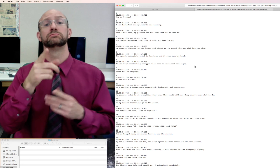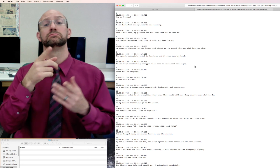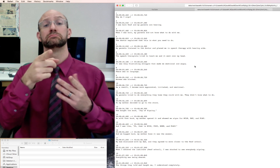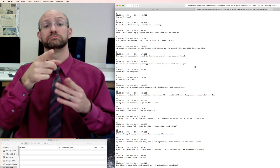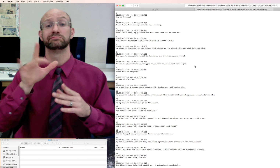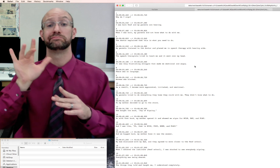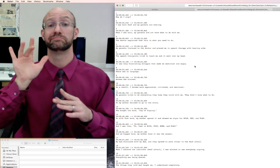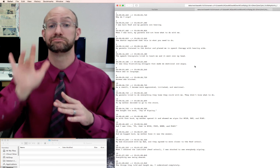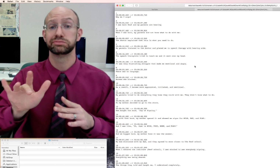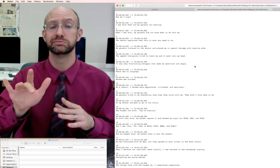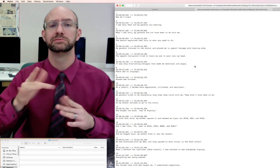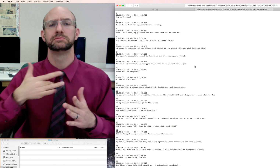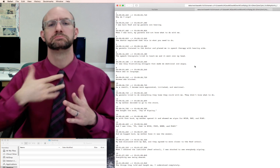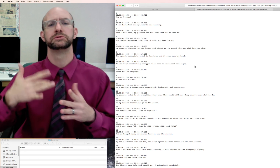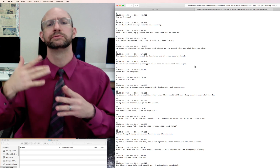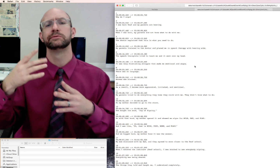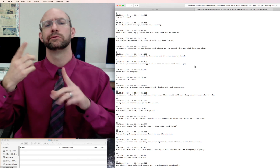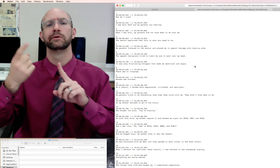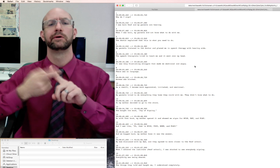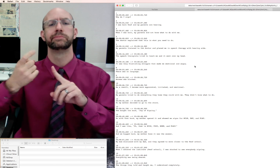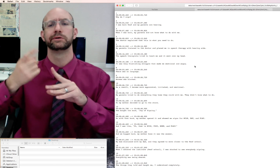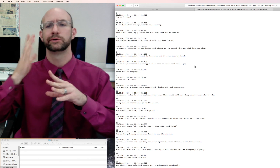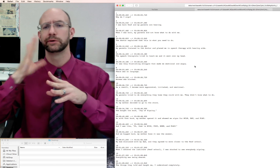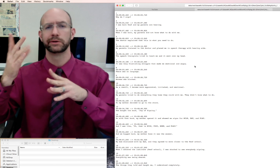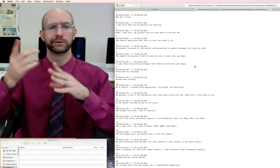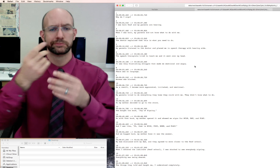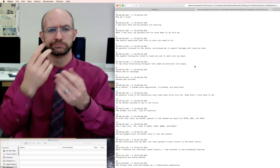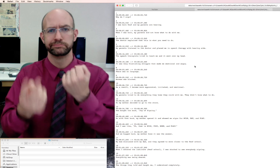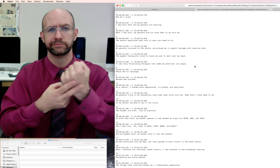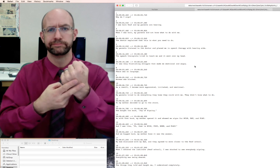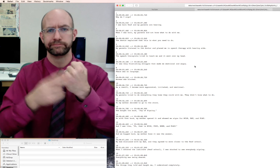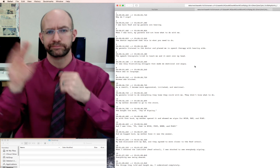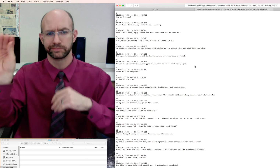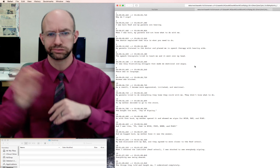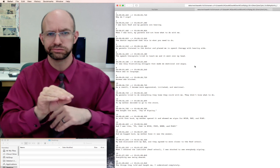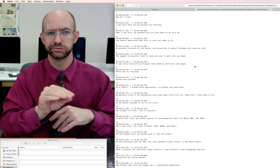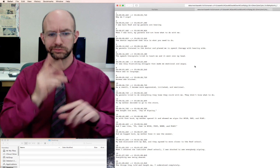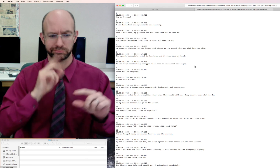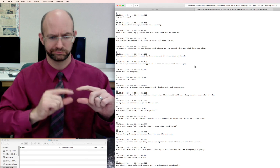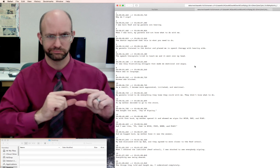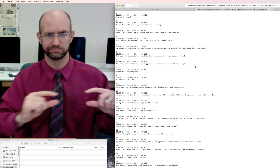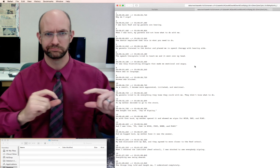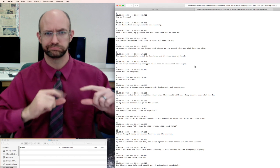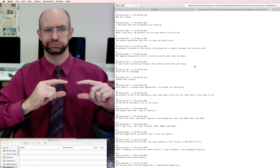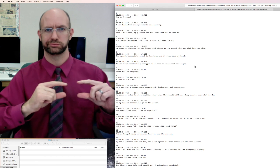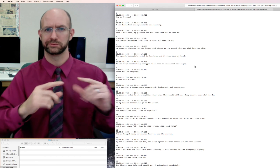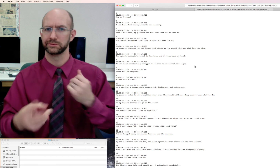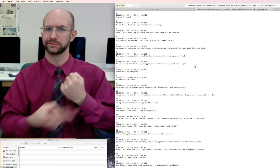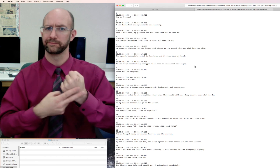when you click on it, it usually would automatically download and save the file. You would see at the bottom where it pops up to let you know that it has been downloaded and saved.